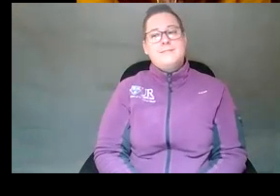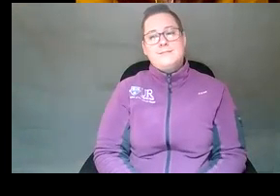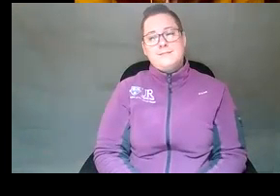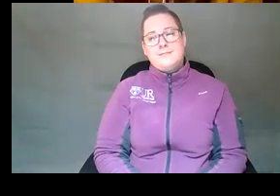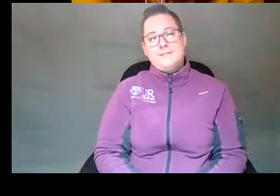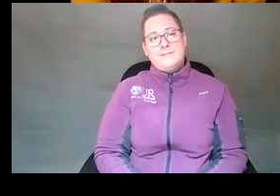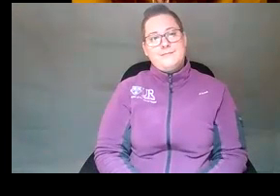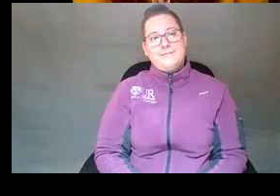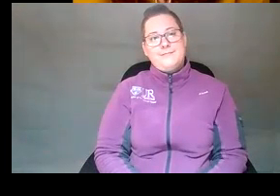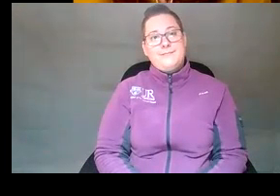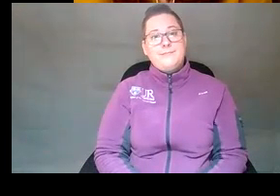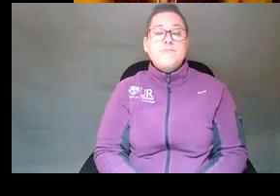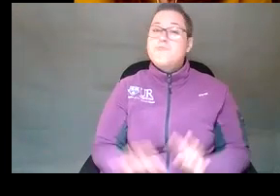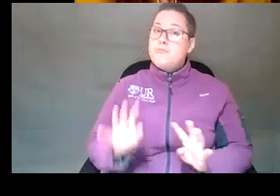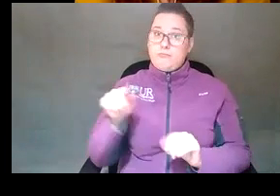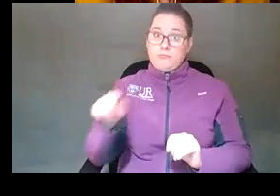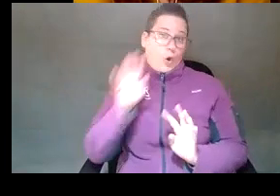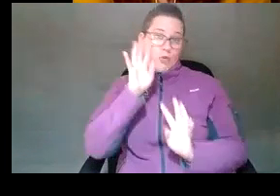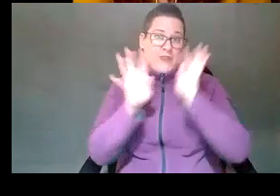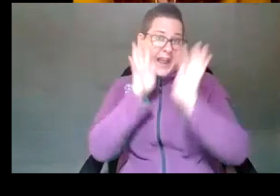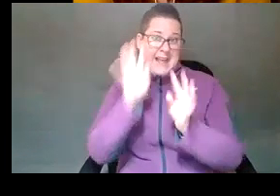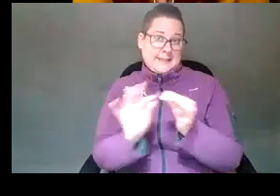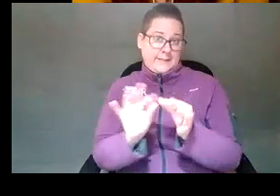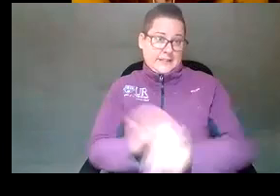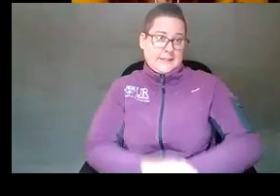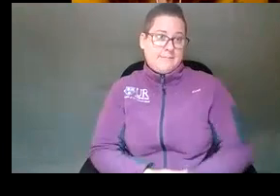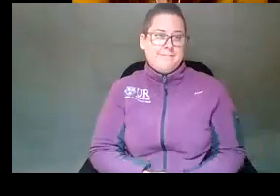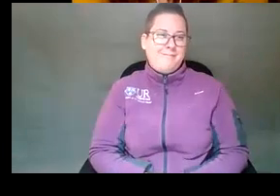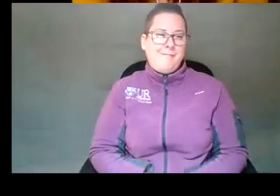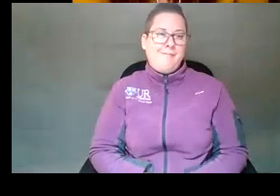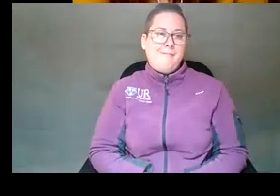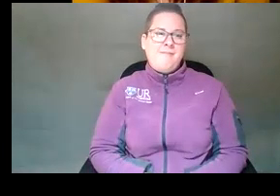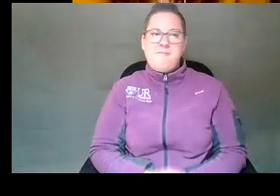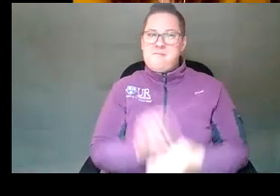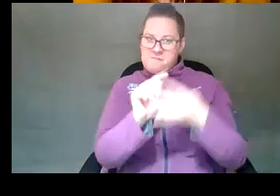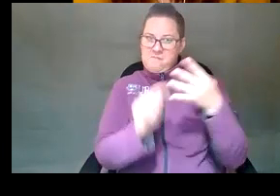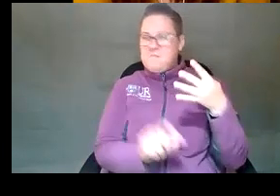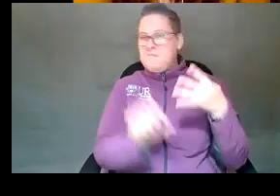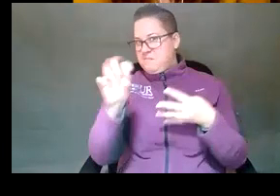in terms of creativity and telehealth I just like to share these out as ways that providers